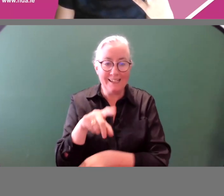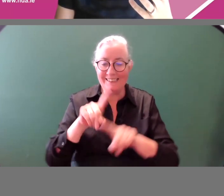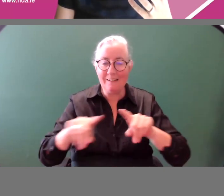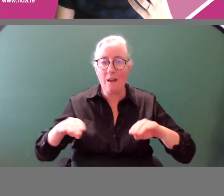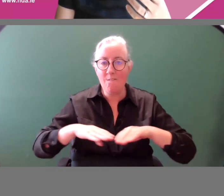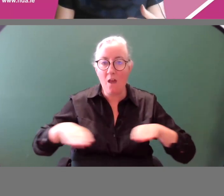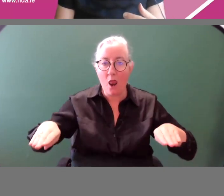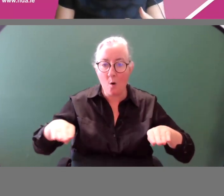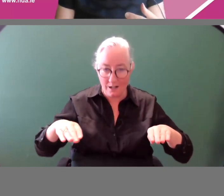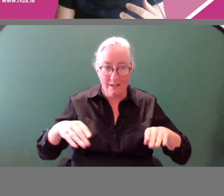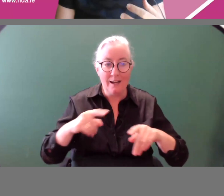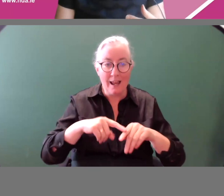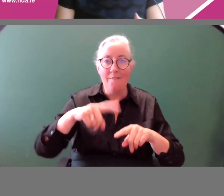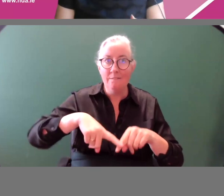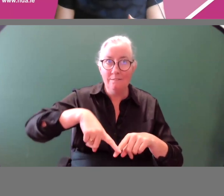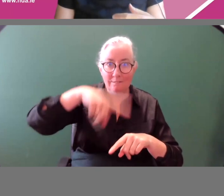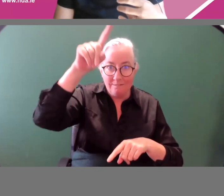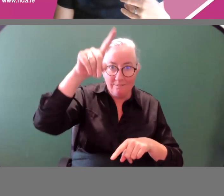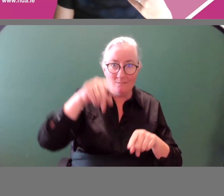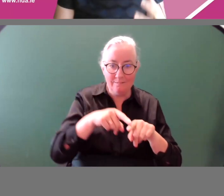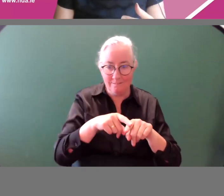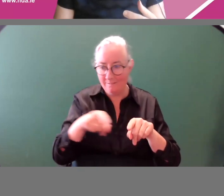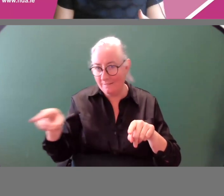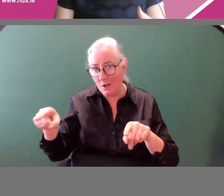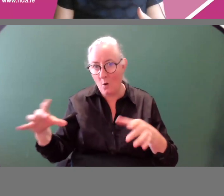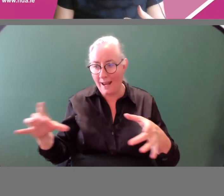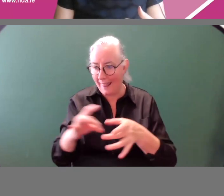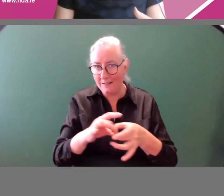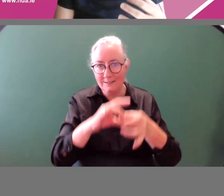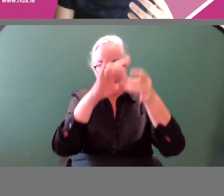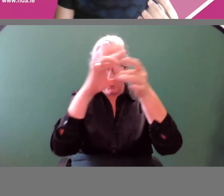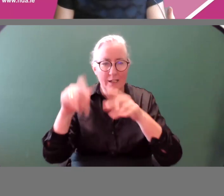horizontal and vertical connections. So ithelps you to orient yourself. Also there are great